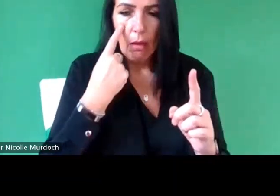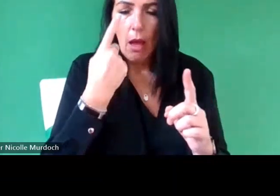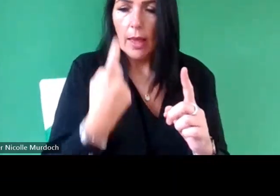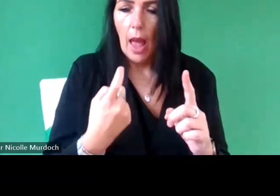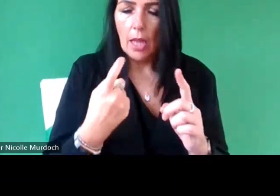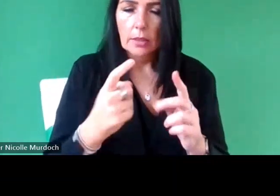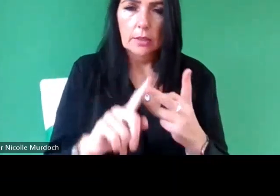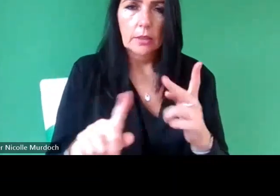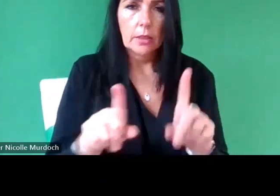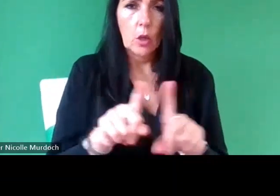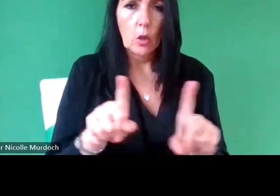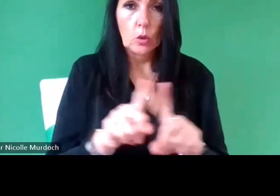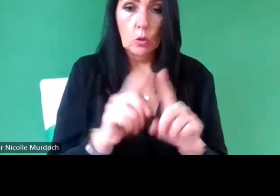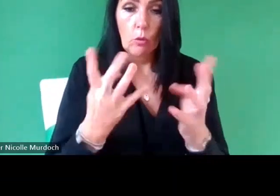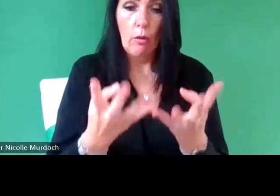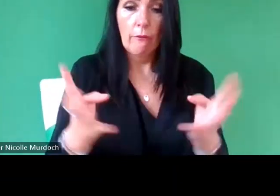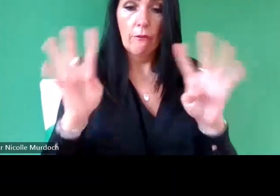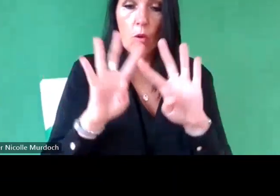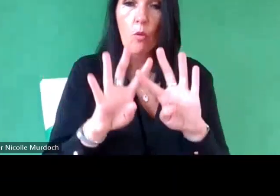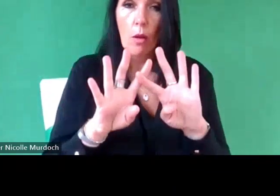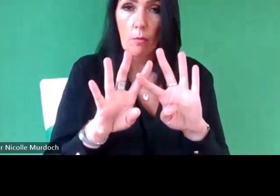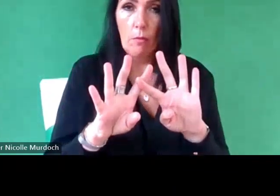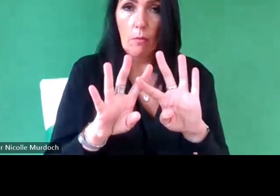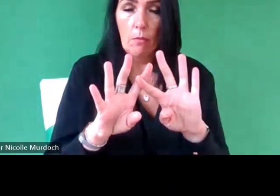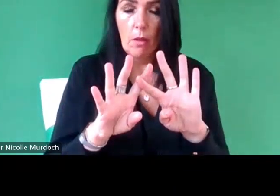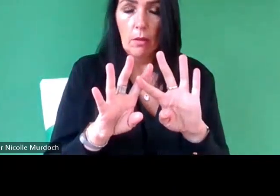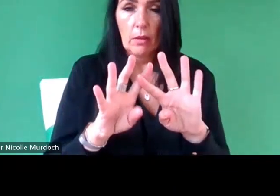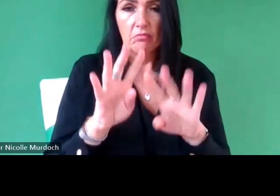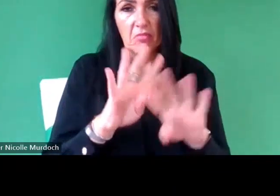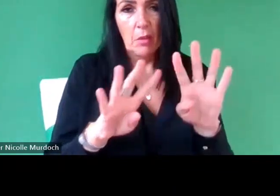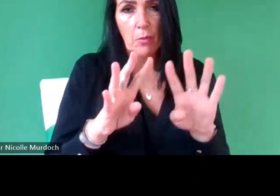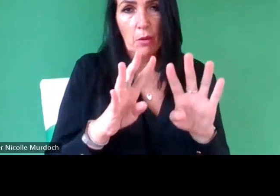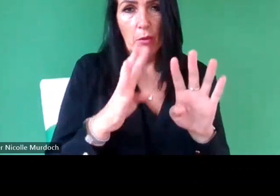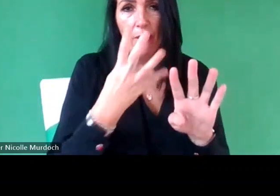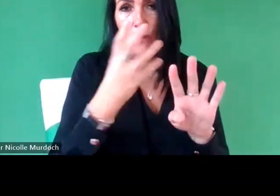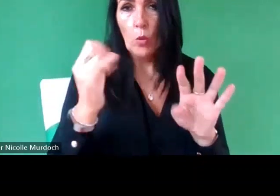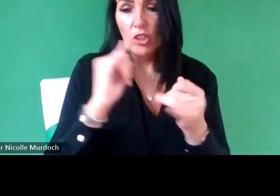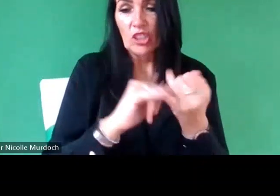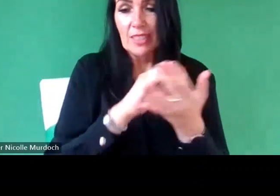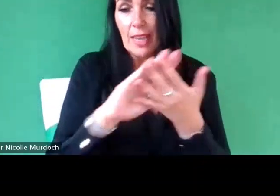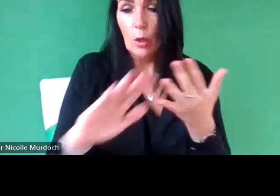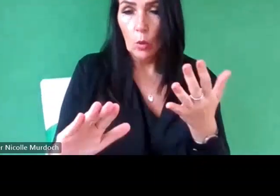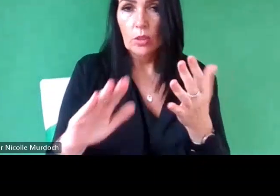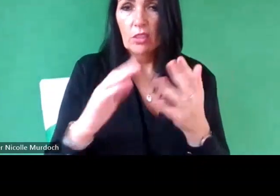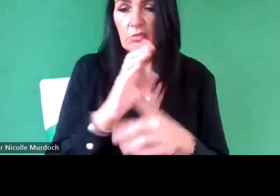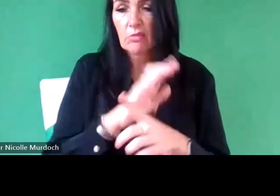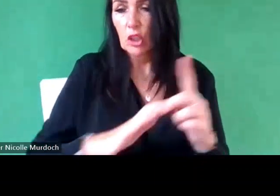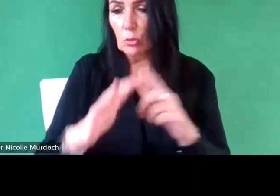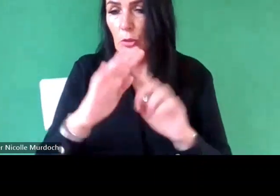a forum whereby you have 400 key stakeholders Community groups and individuals working to